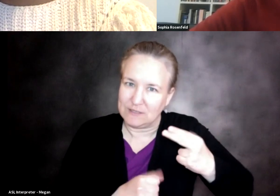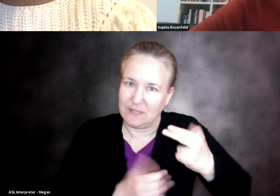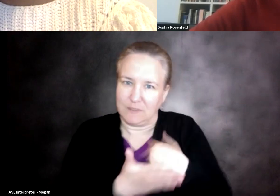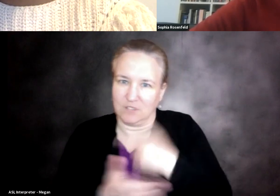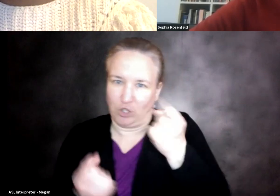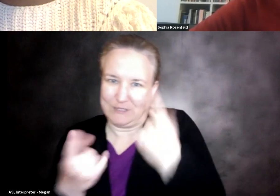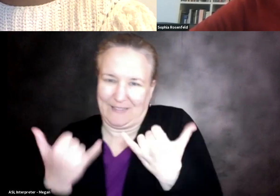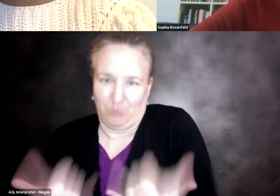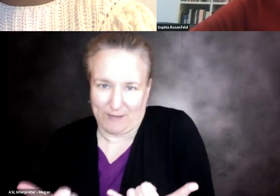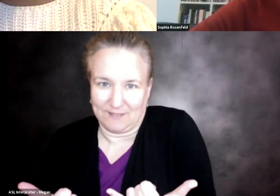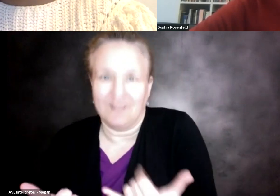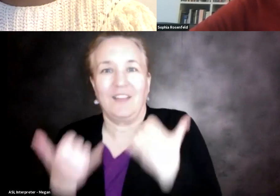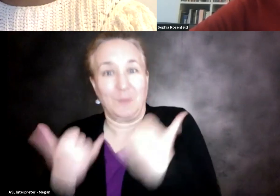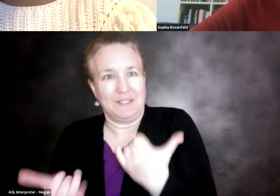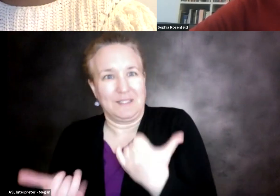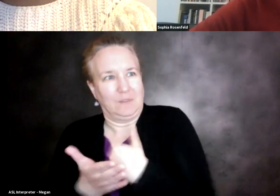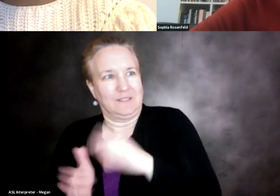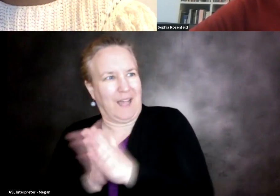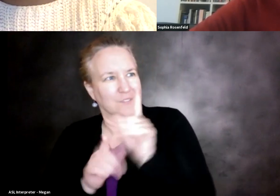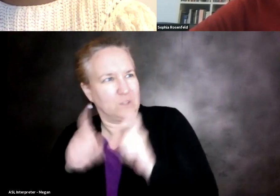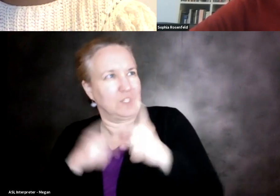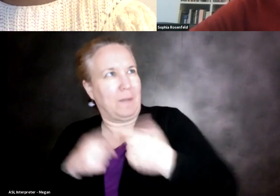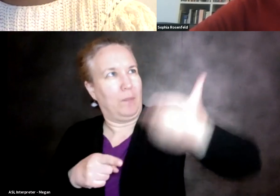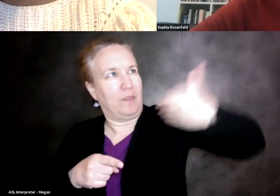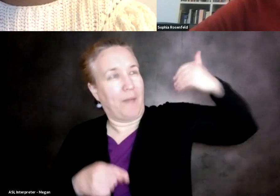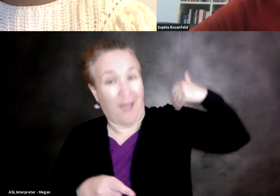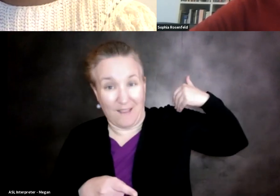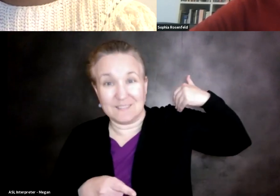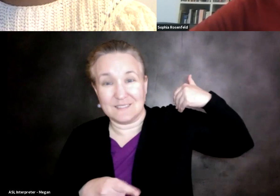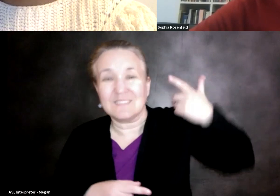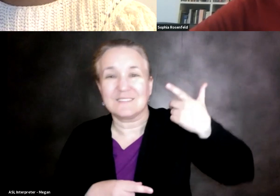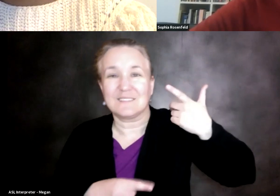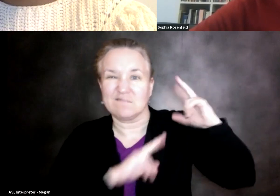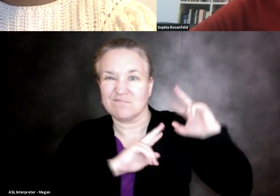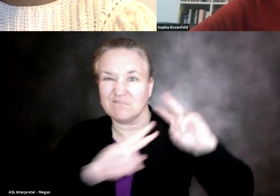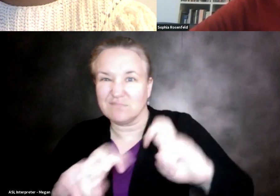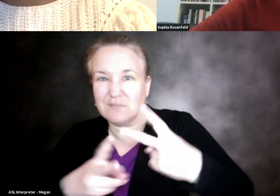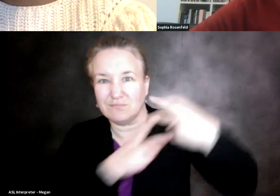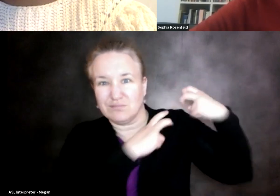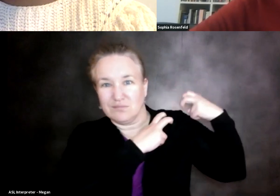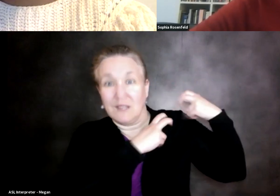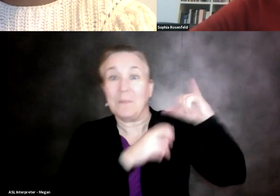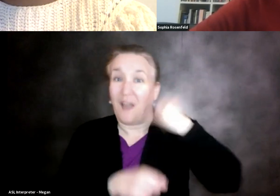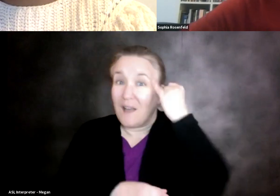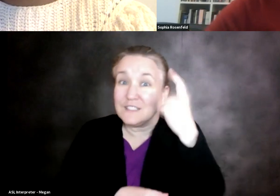helps us ask good questions about the past. But that notion you just gave us of internships,